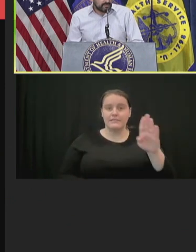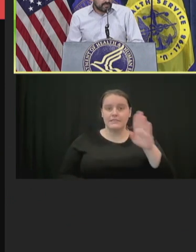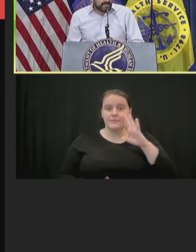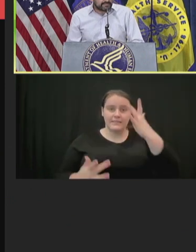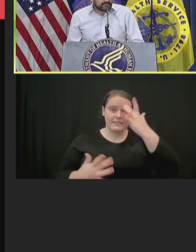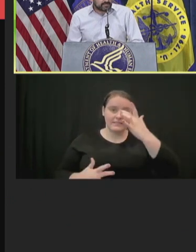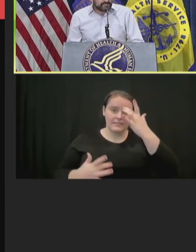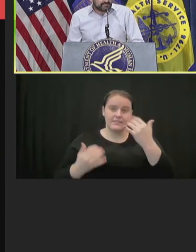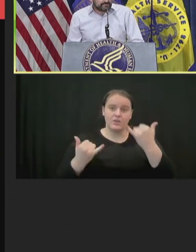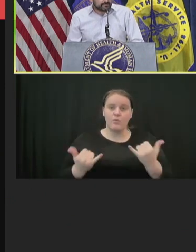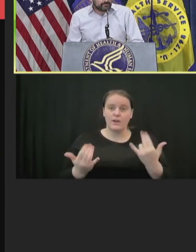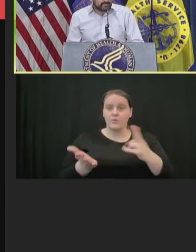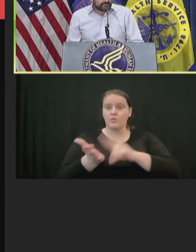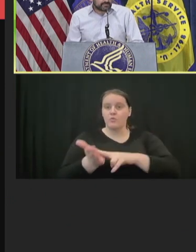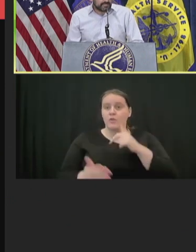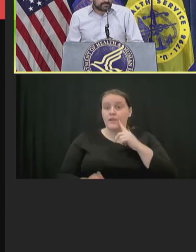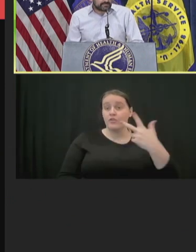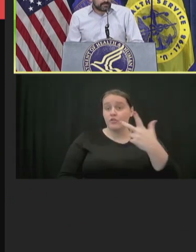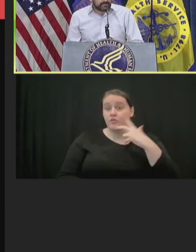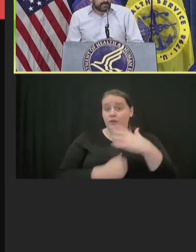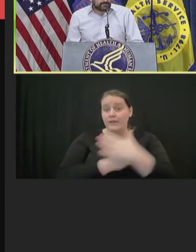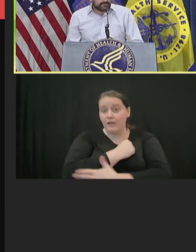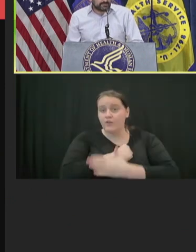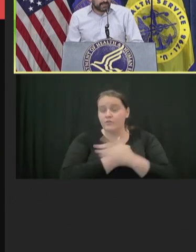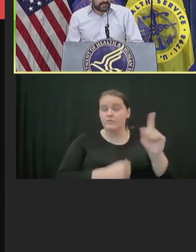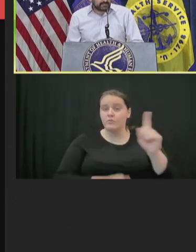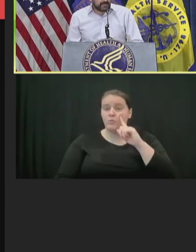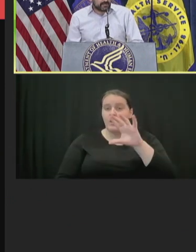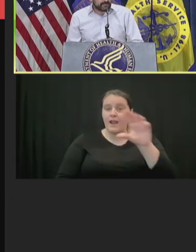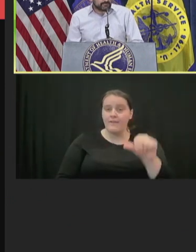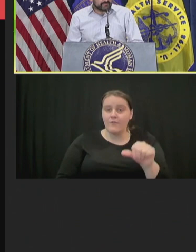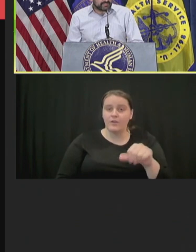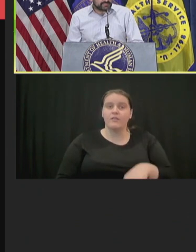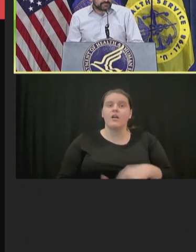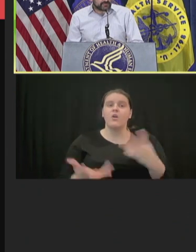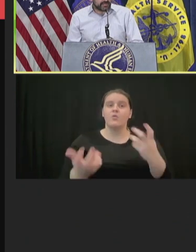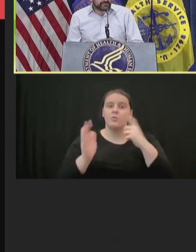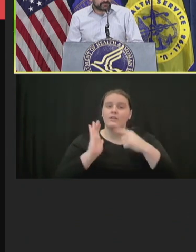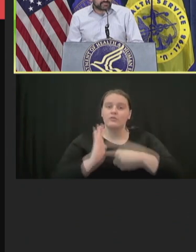And then I wanted to give you a quick look at the other MTBVAC efficacy trial. This will be